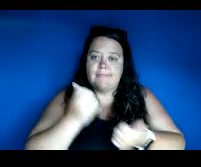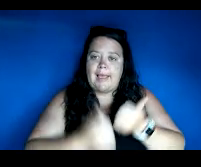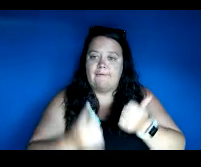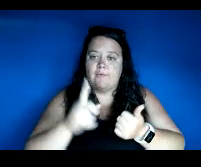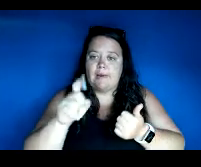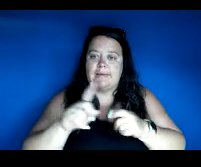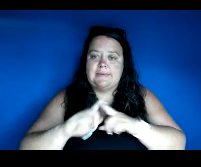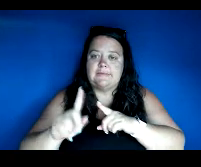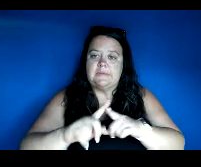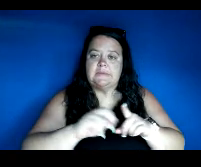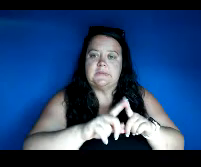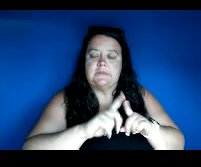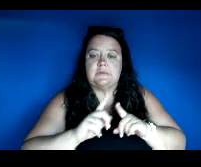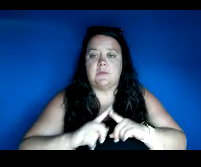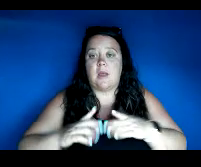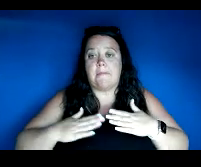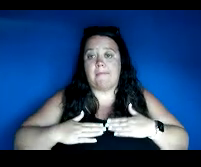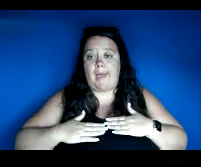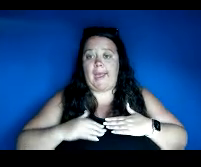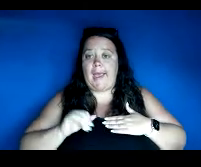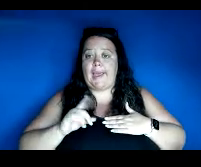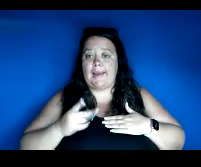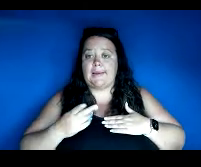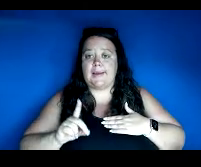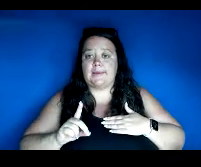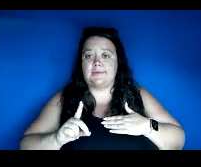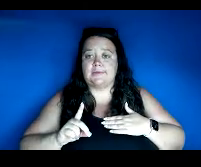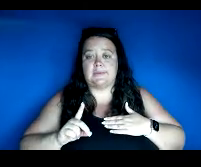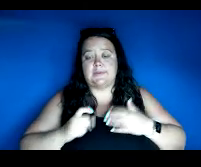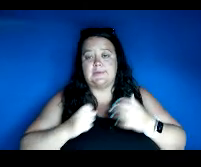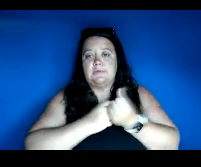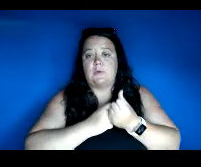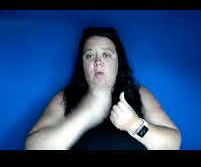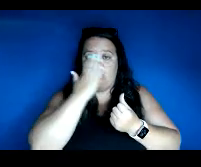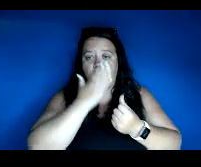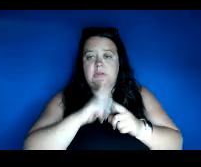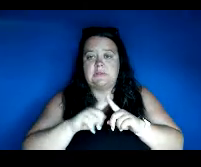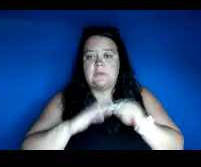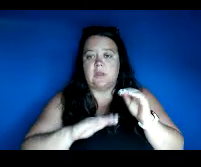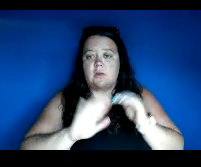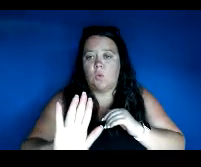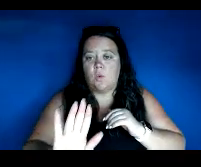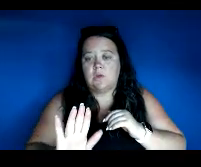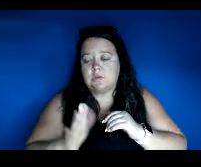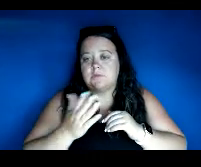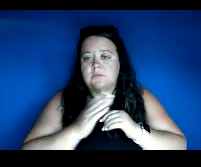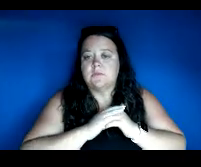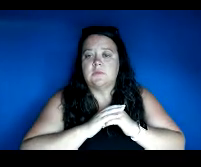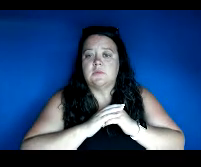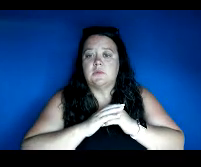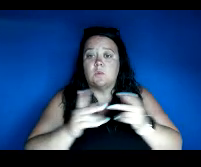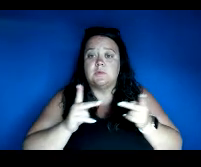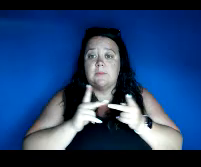Something that works for my ADHD may not work for yours. And so I think in terms of like spaces, there are a lot of quiet spaces,